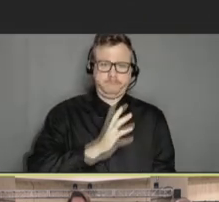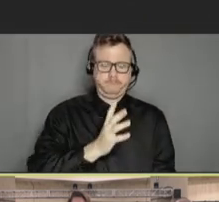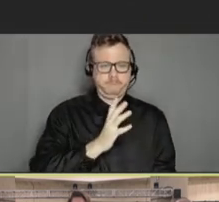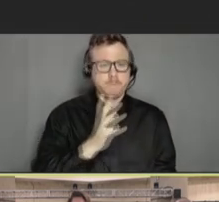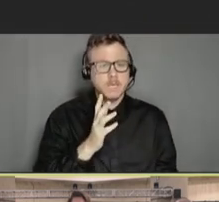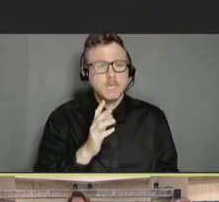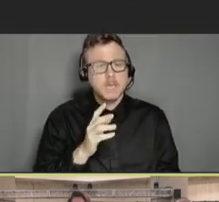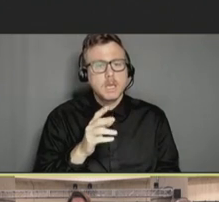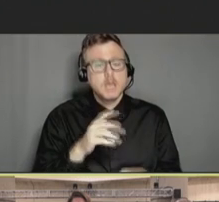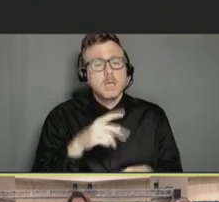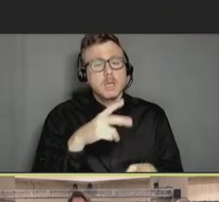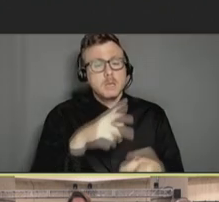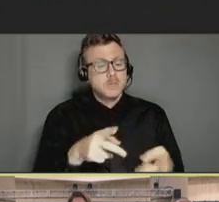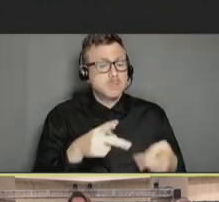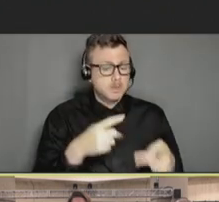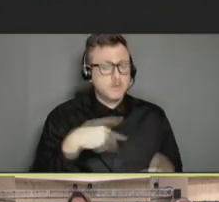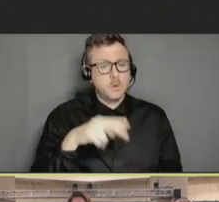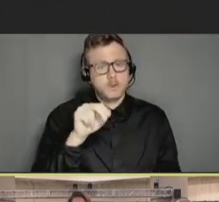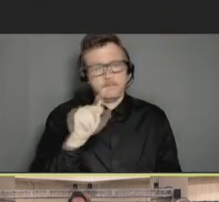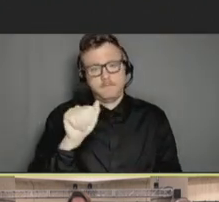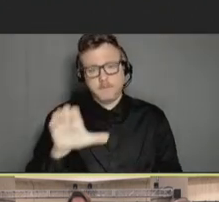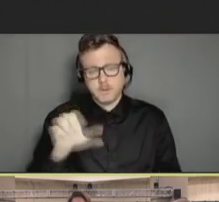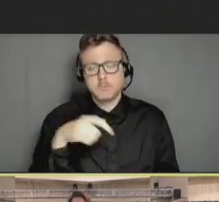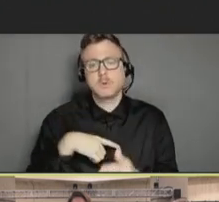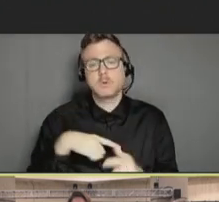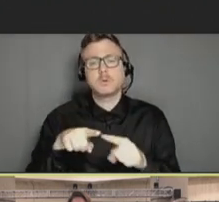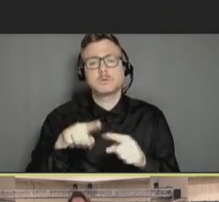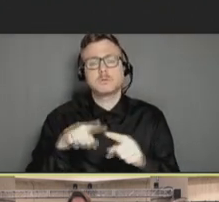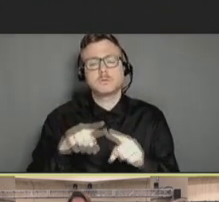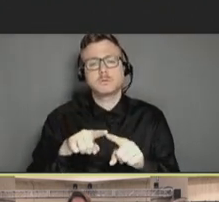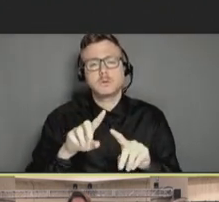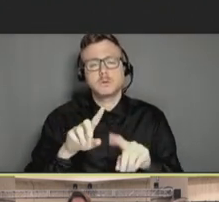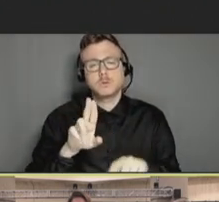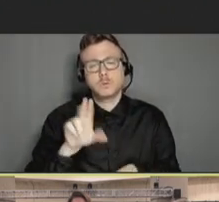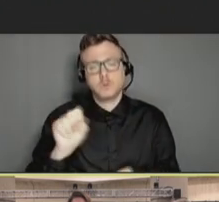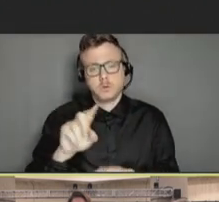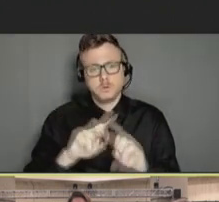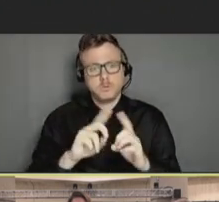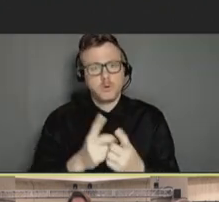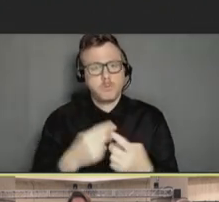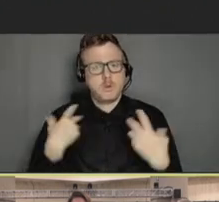Vaccine Advisory Committee or the U.S. Department of Health and Human Services. Mention of products,